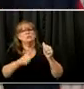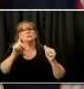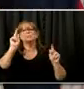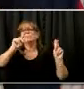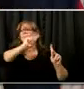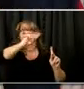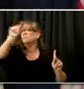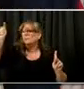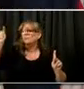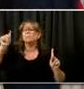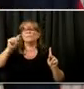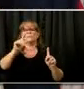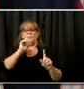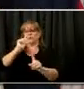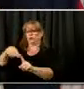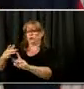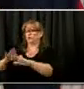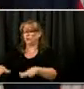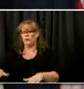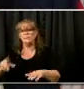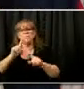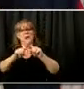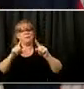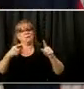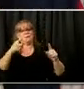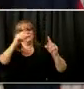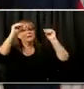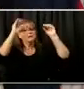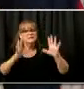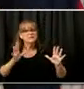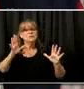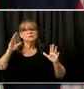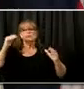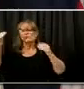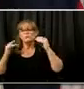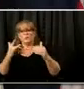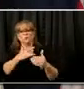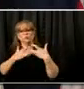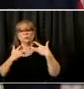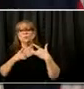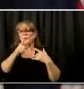they're missing out on all the resources that schools can offer them including school meals and